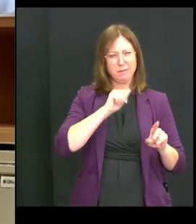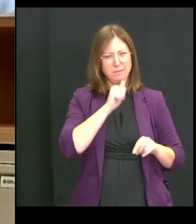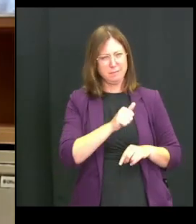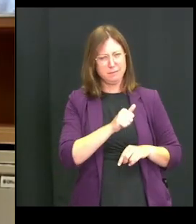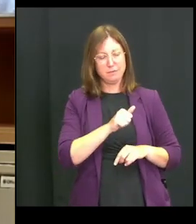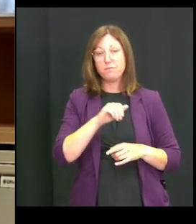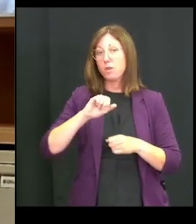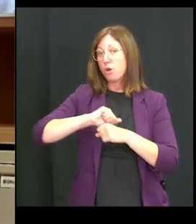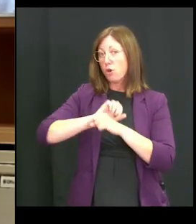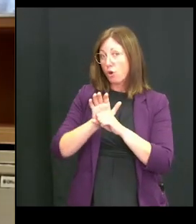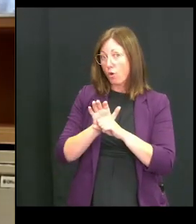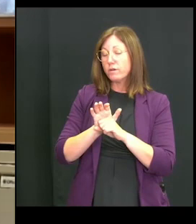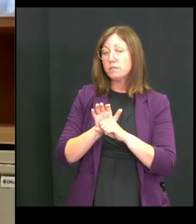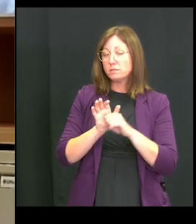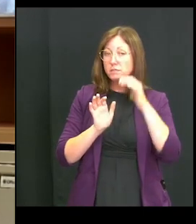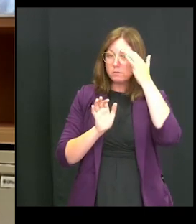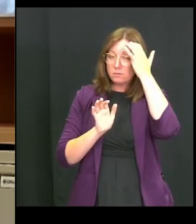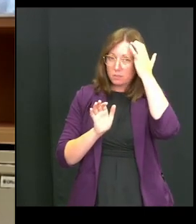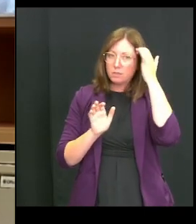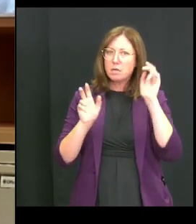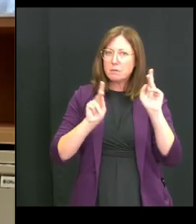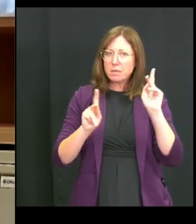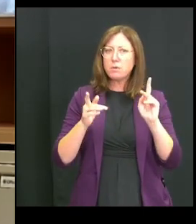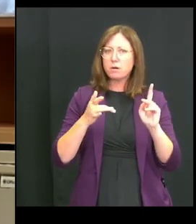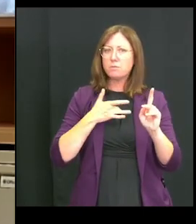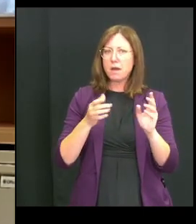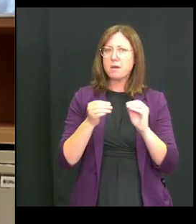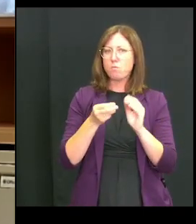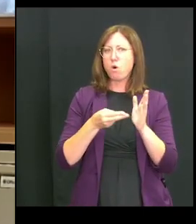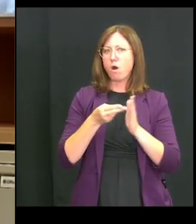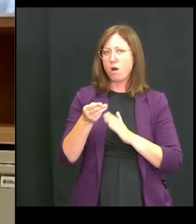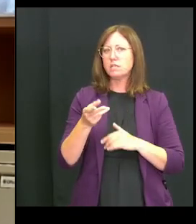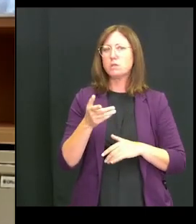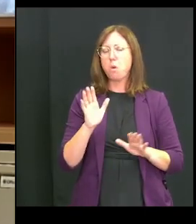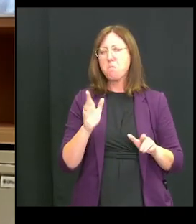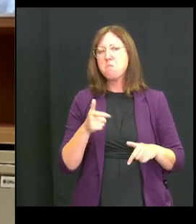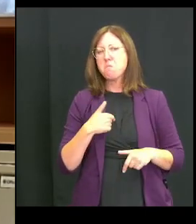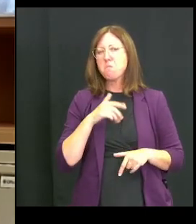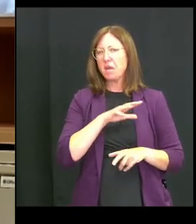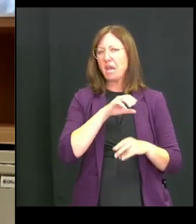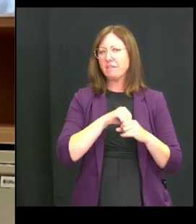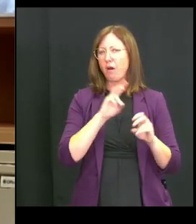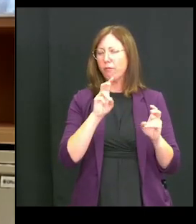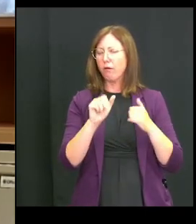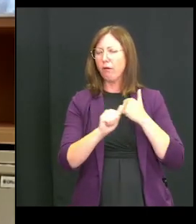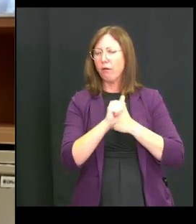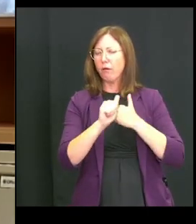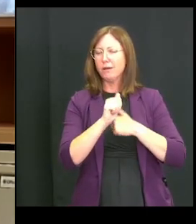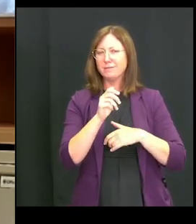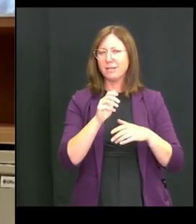people are more likely to say that they engaged in precautionary behaviours. So that's another example of social desirability.